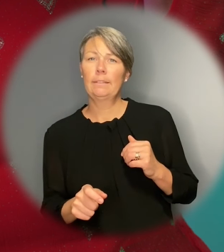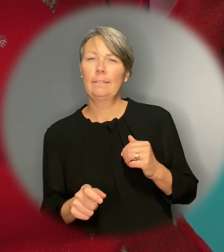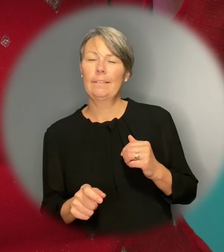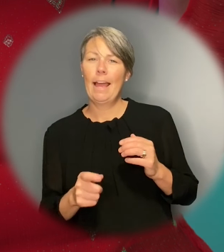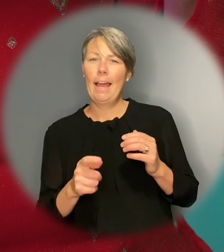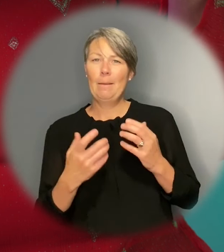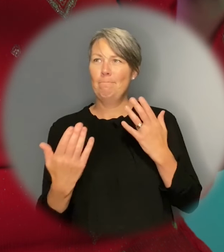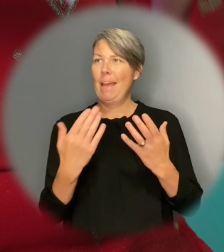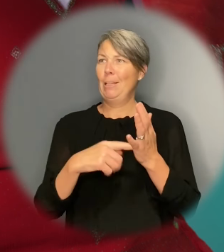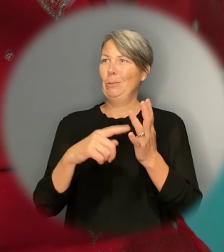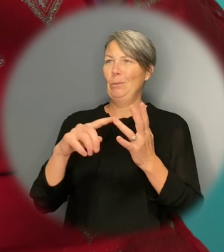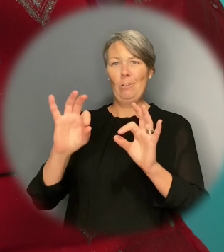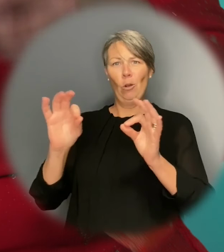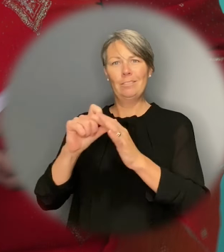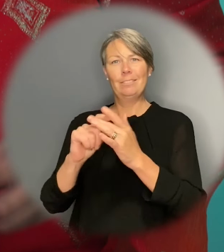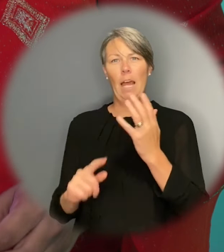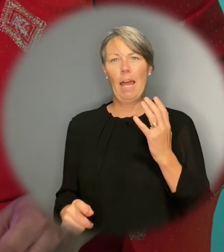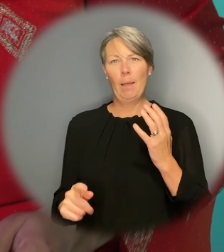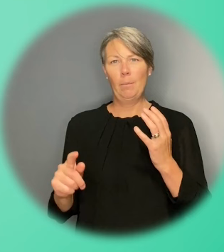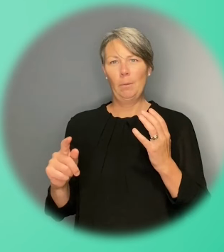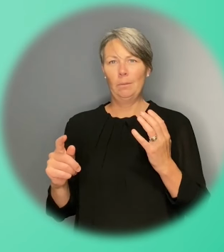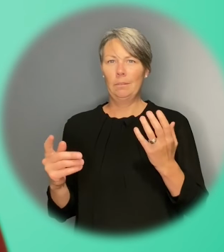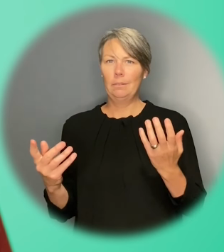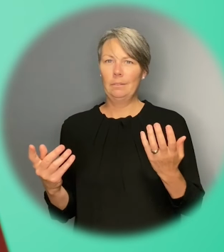you've learned about consent when when you were younger? I do wish there was